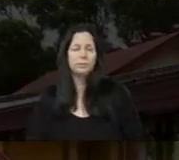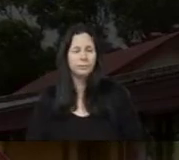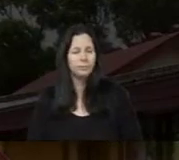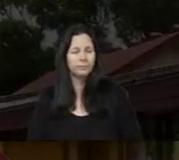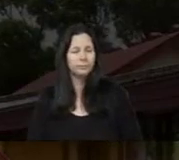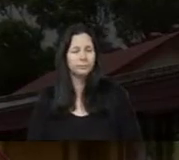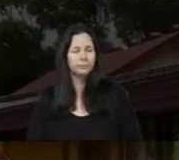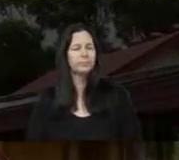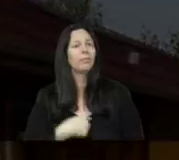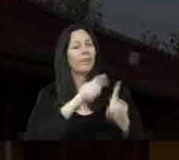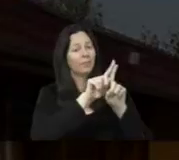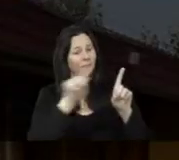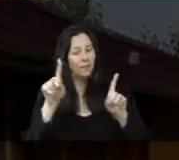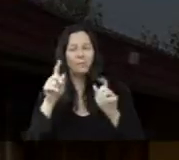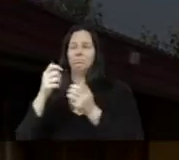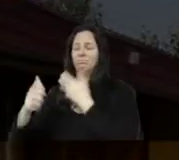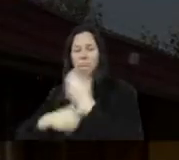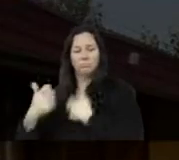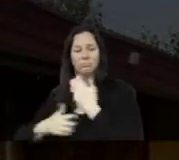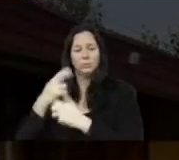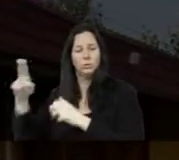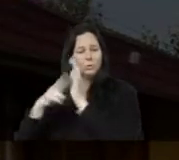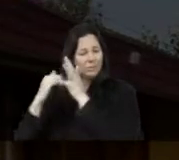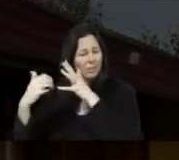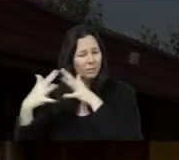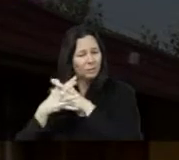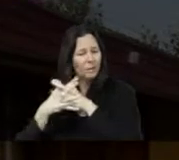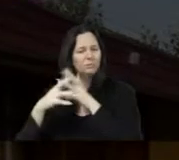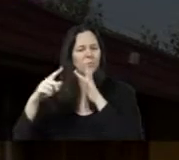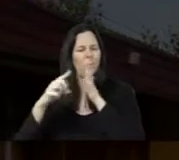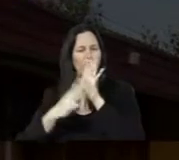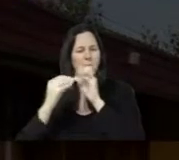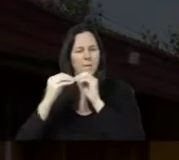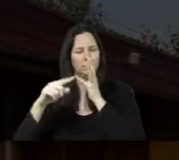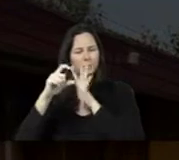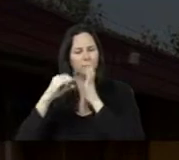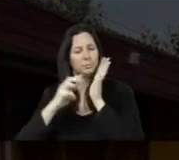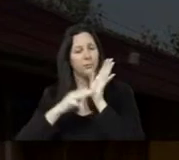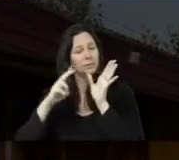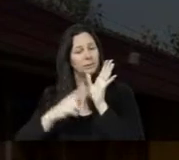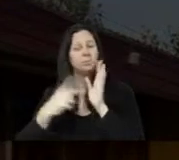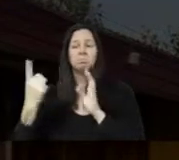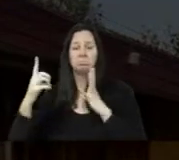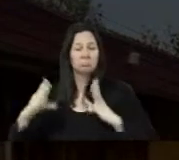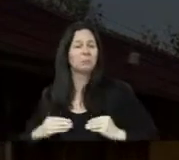I then made a complaint to the New South Wales Ombudsman, who accepted my complaint in December 2006.